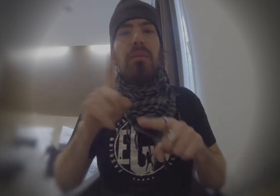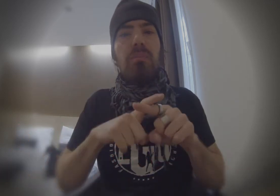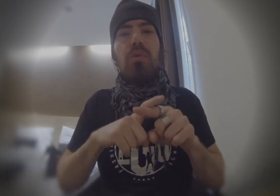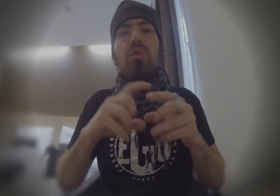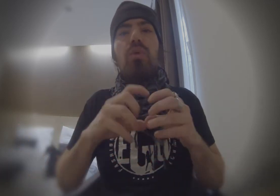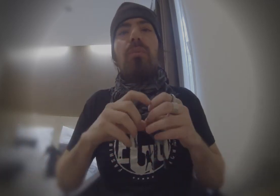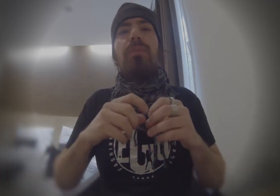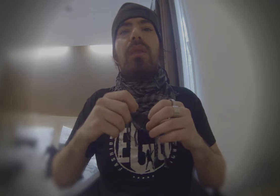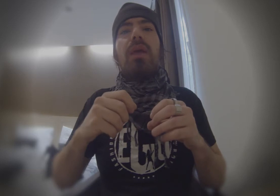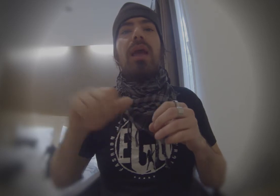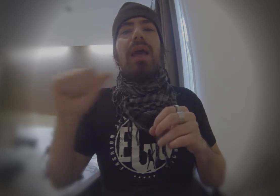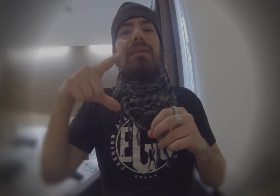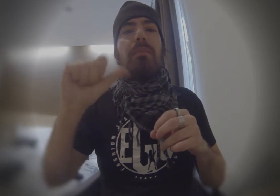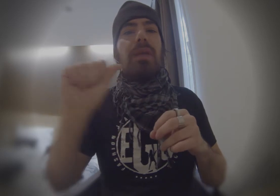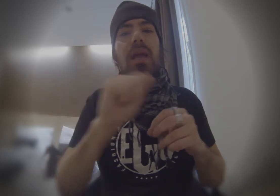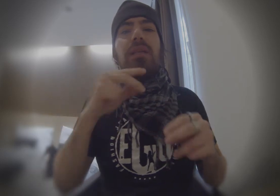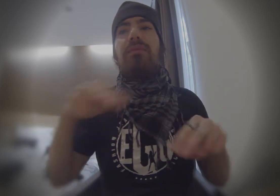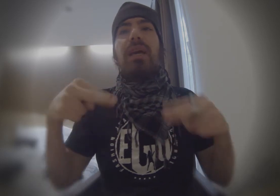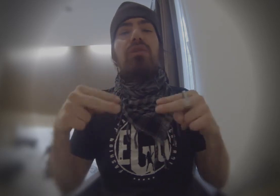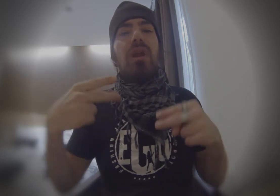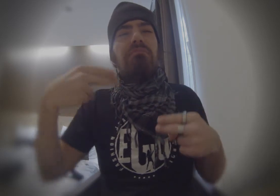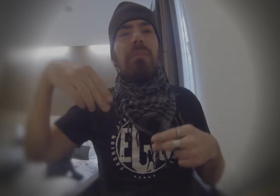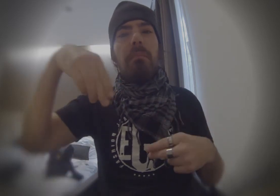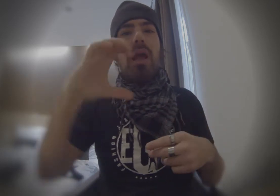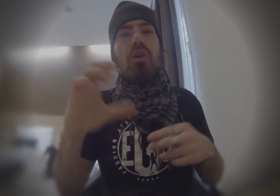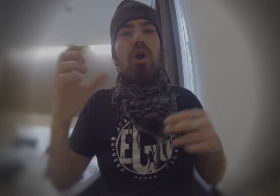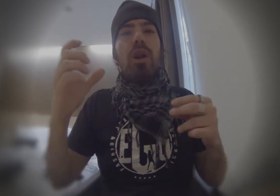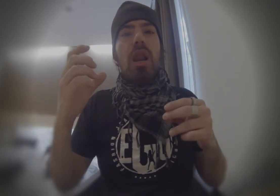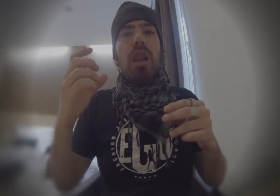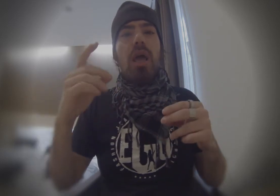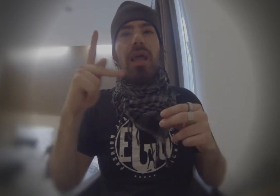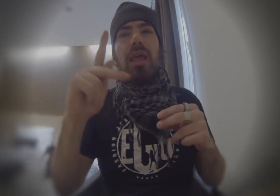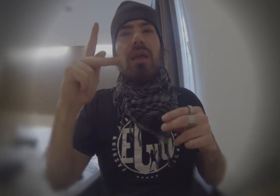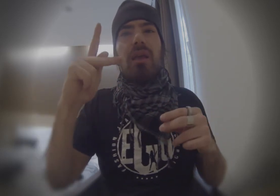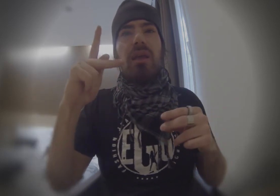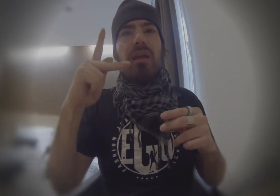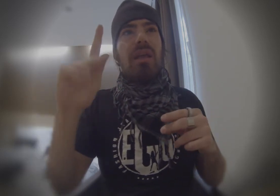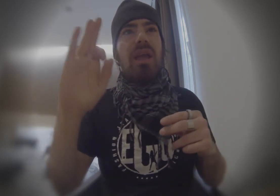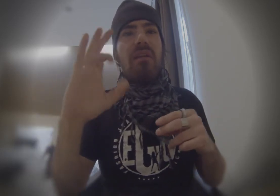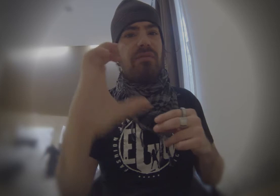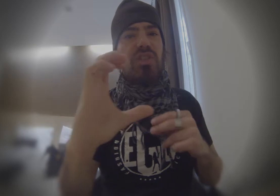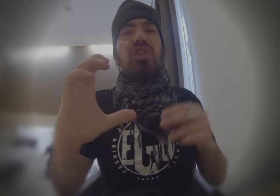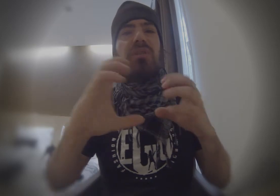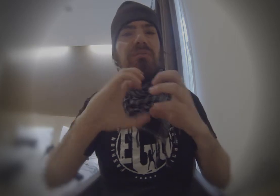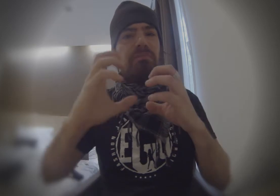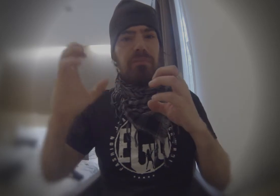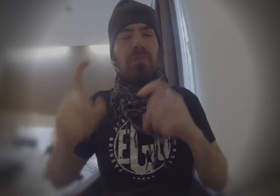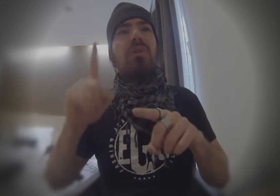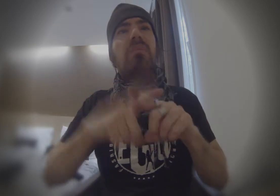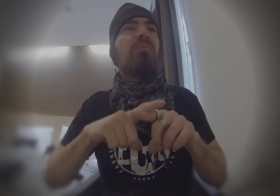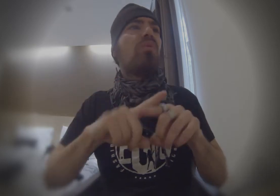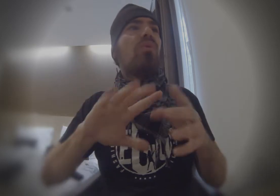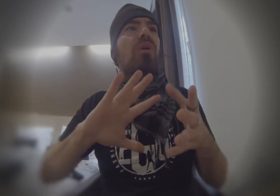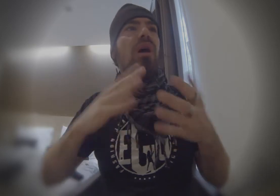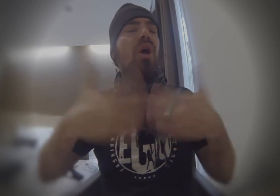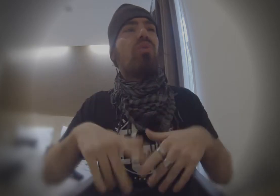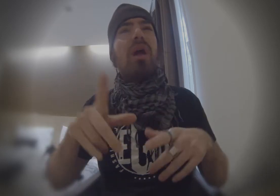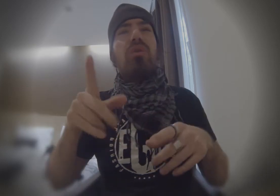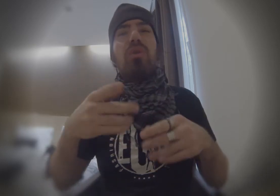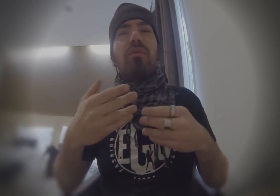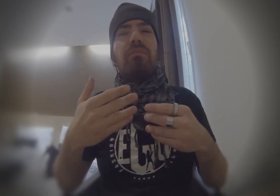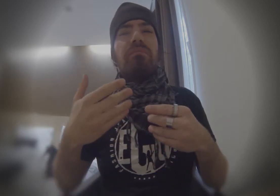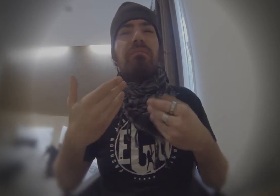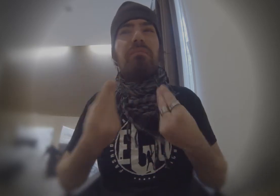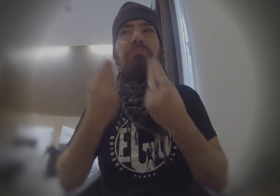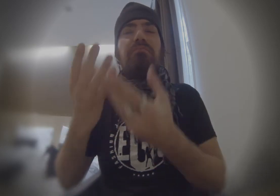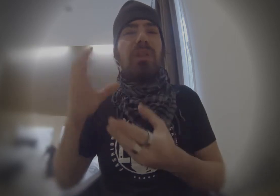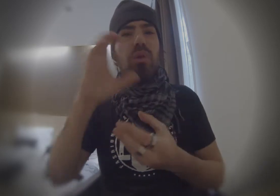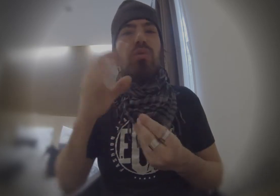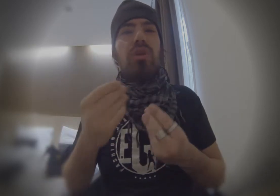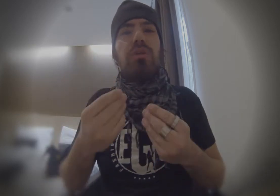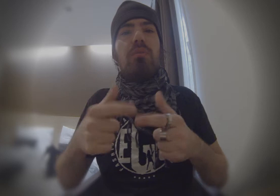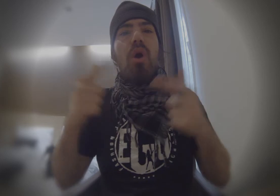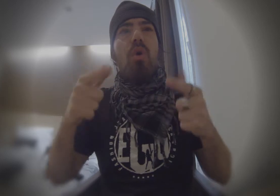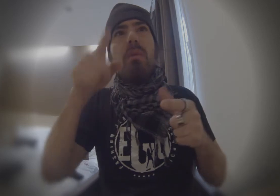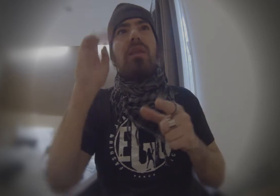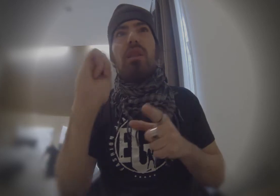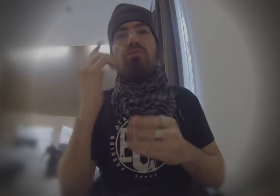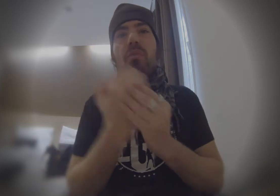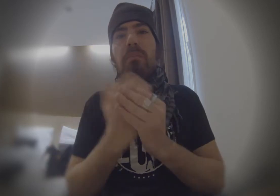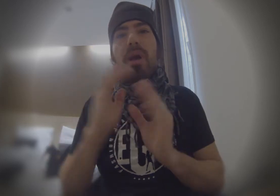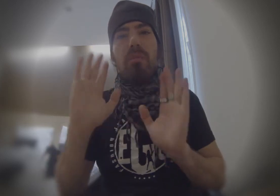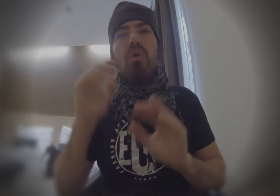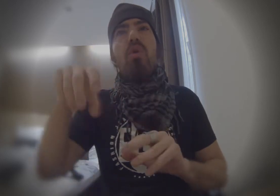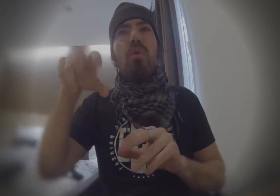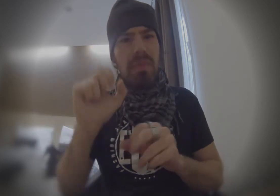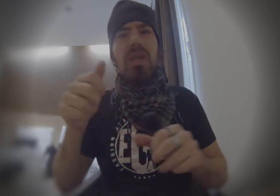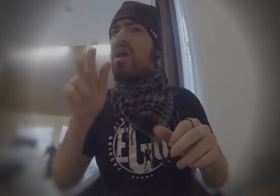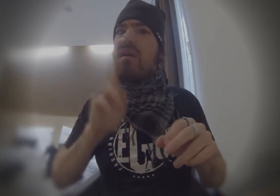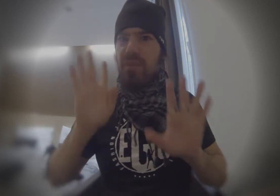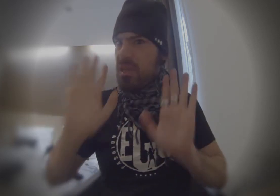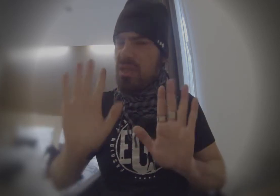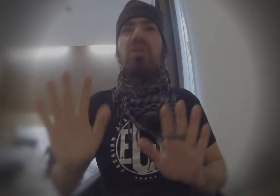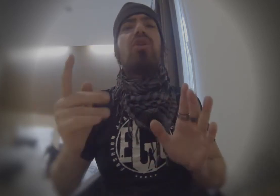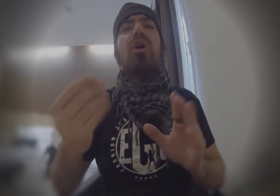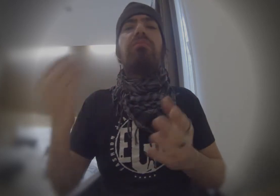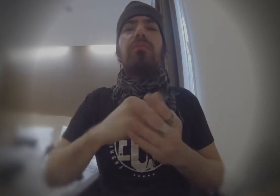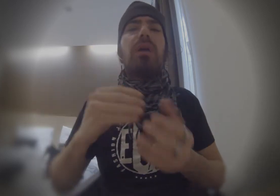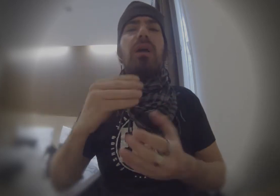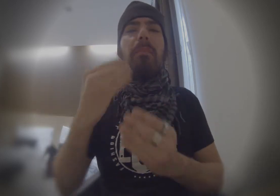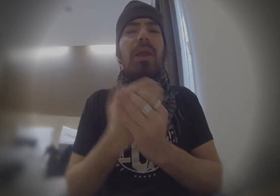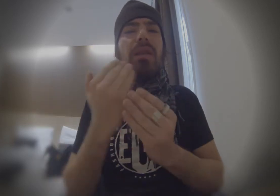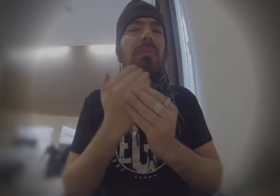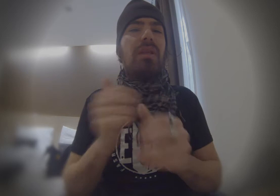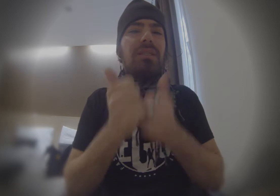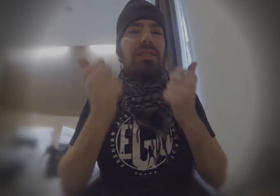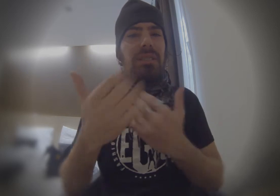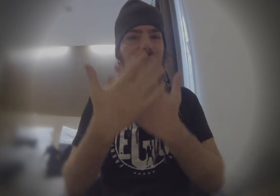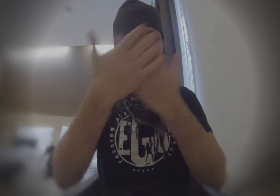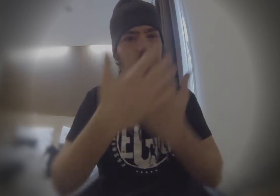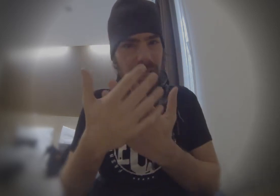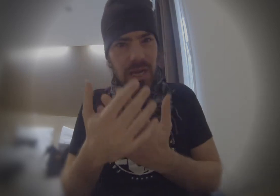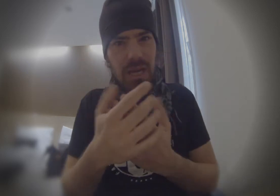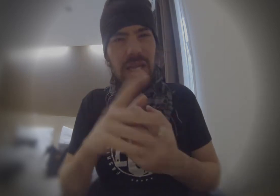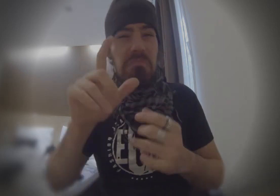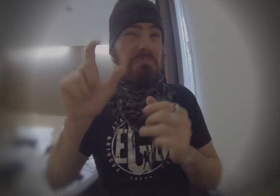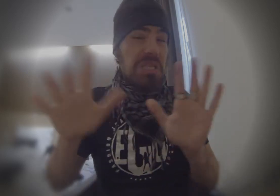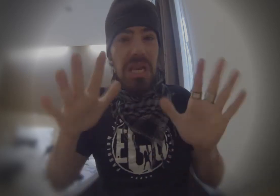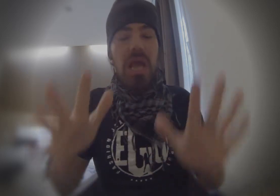in addition, the SPA restaurants like Mc, KFC and various, which is automatic from the tourist fast food American style, with local wine and beer